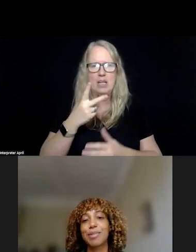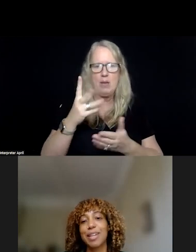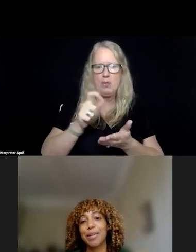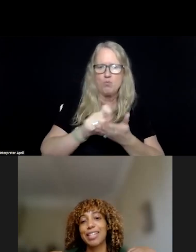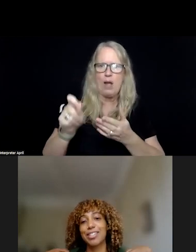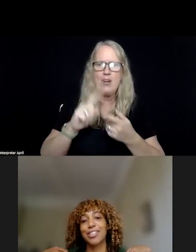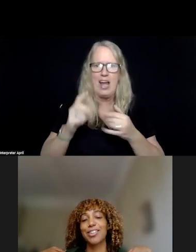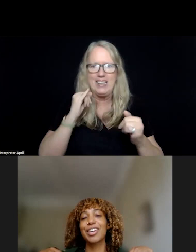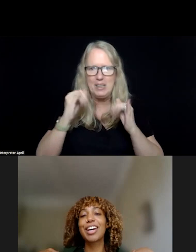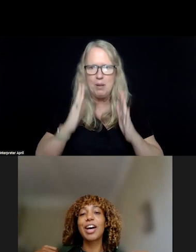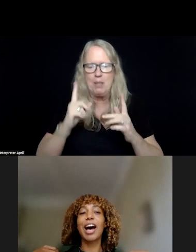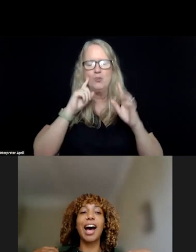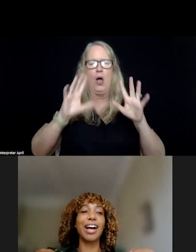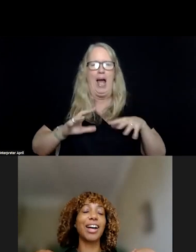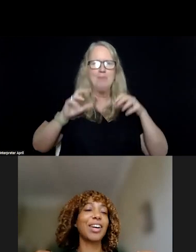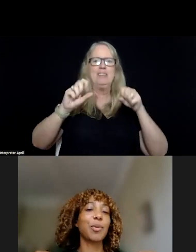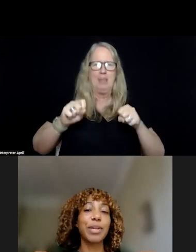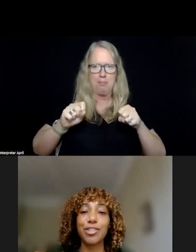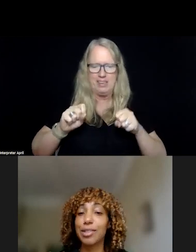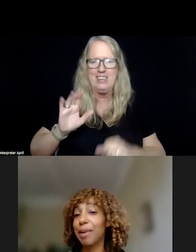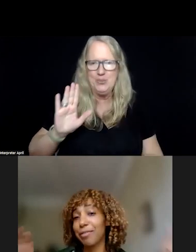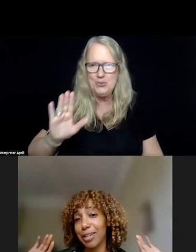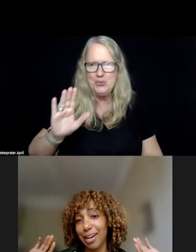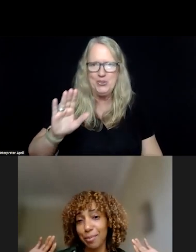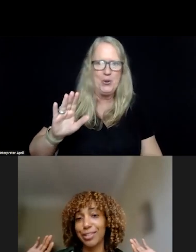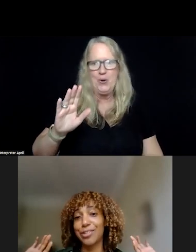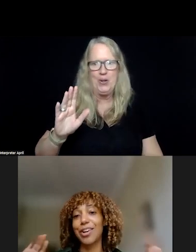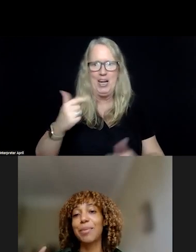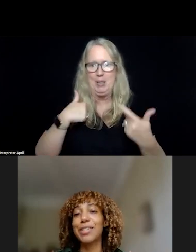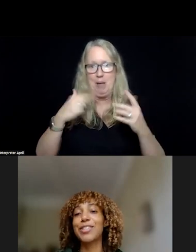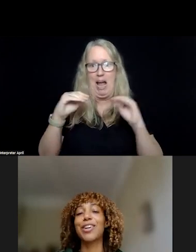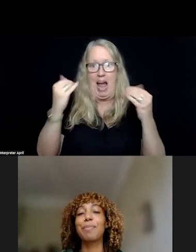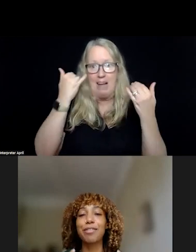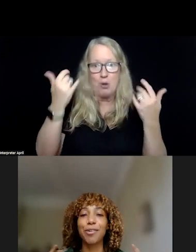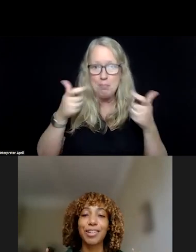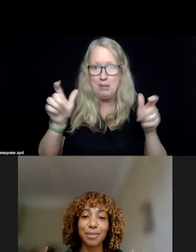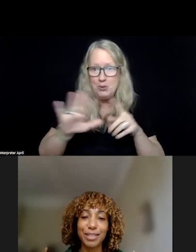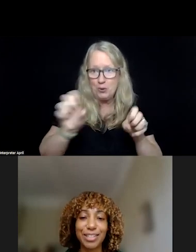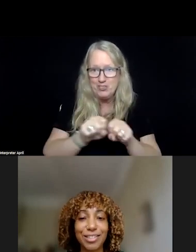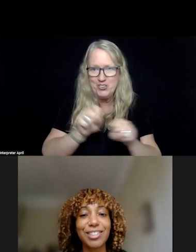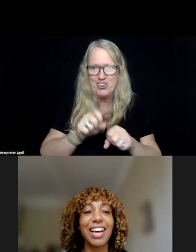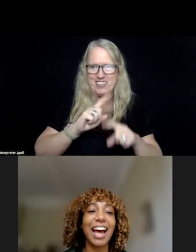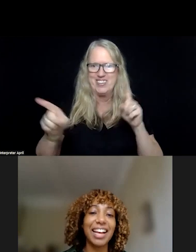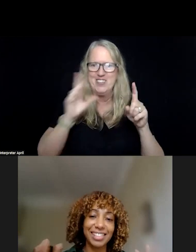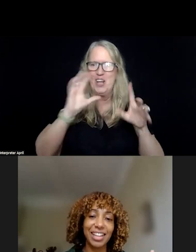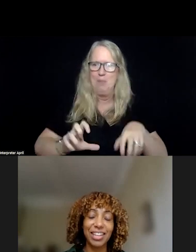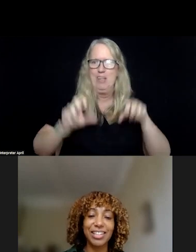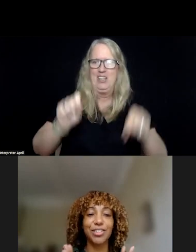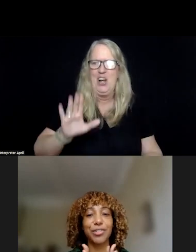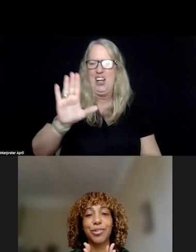I AM STEPPING INTO YOUR METAPHORICALLY SHOES AS THE INTERVIEWEE.